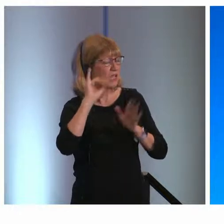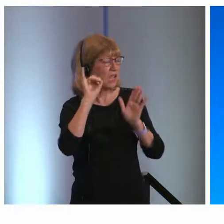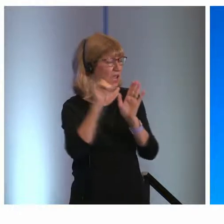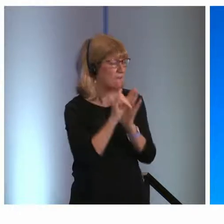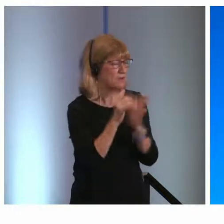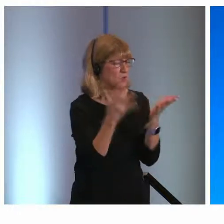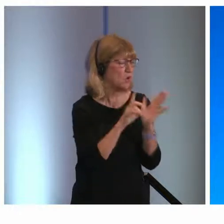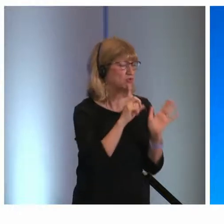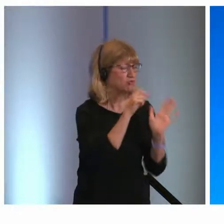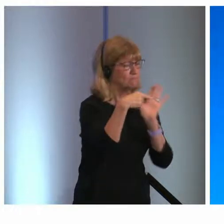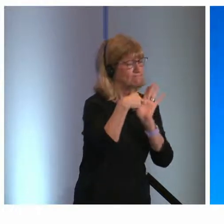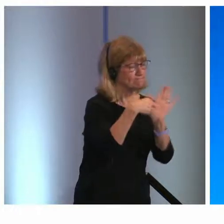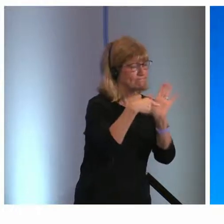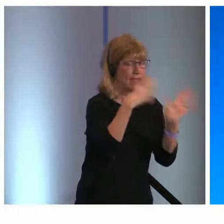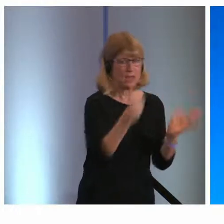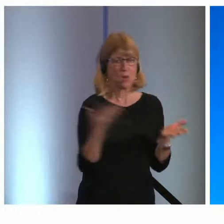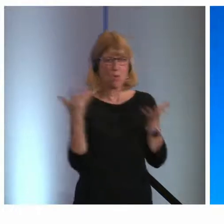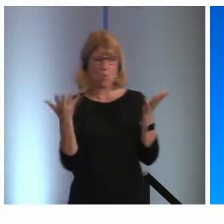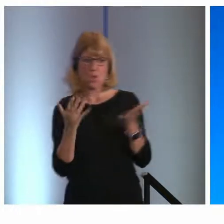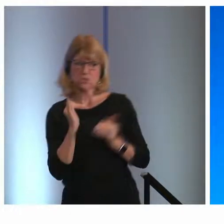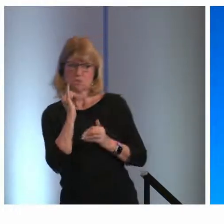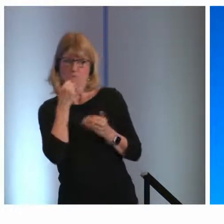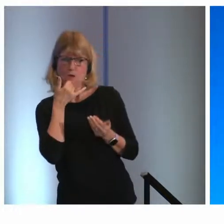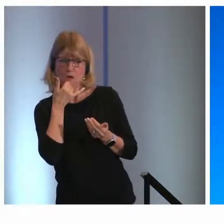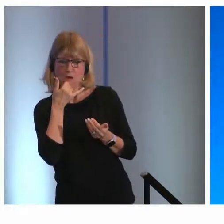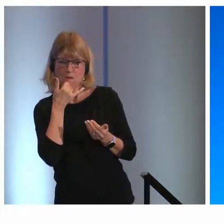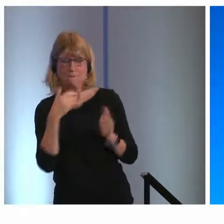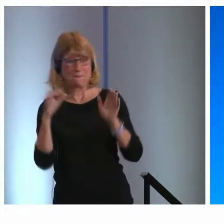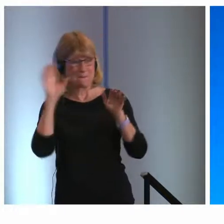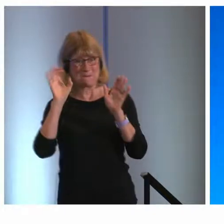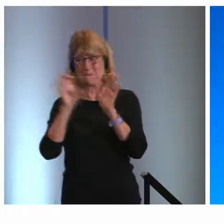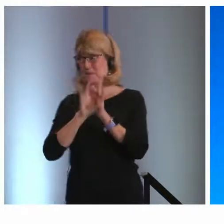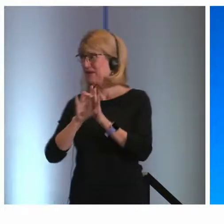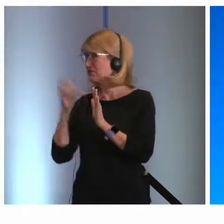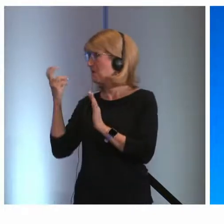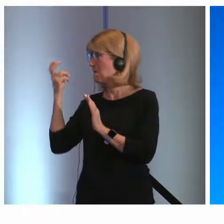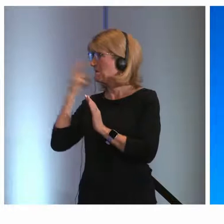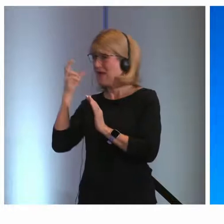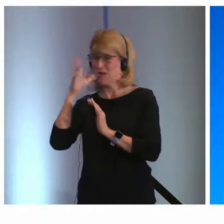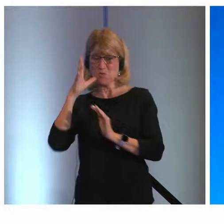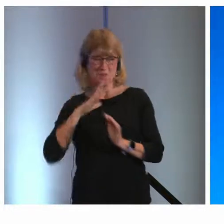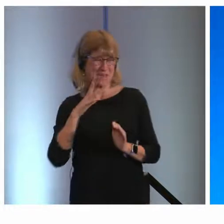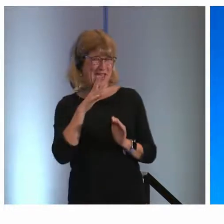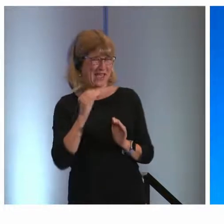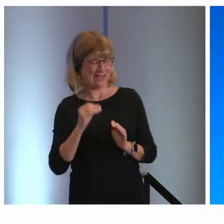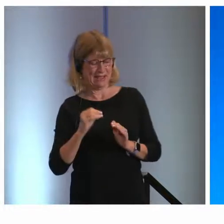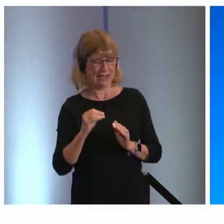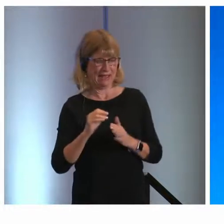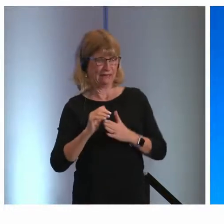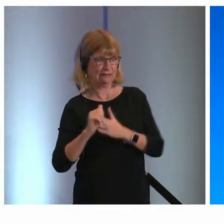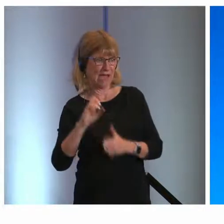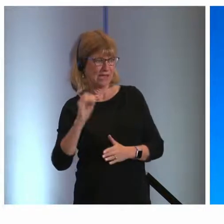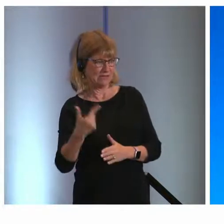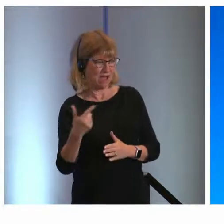and what is not. So, the picture of the, I'm